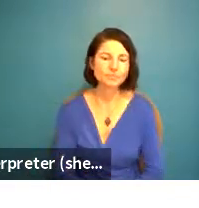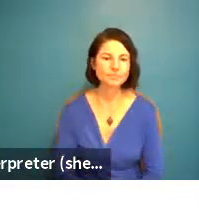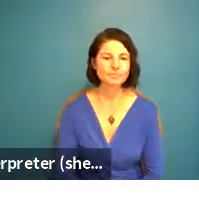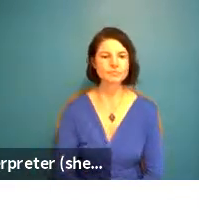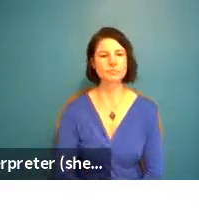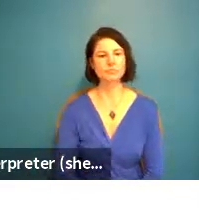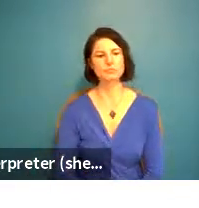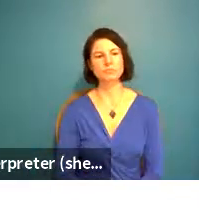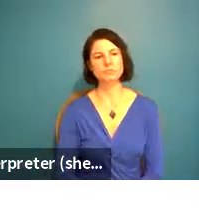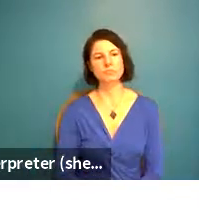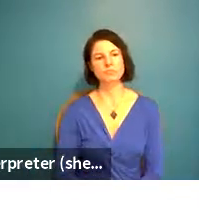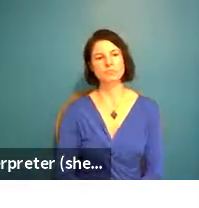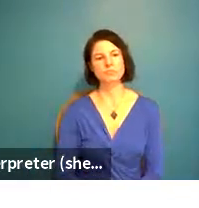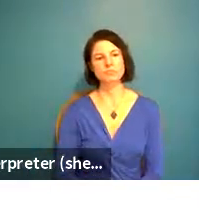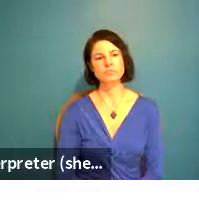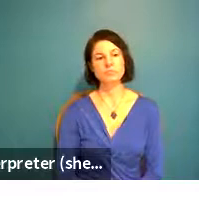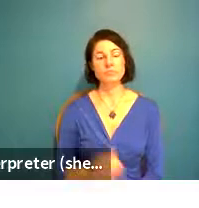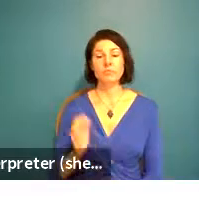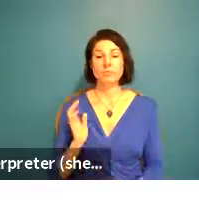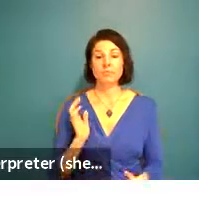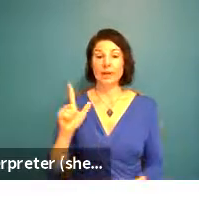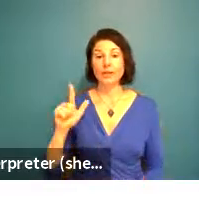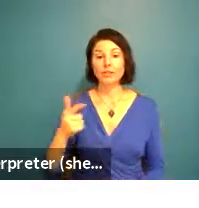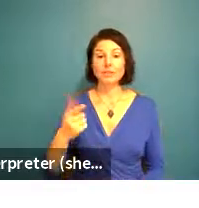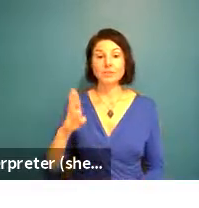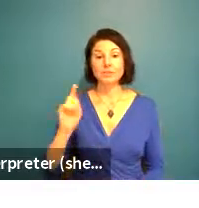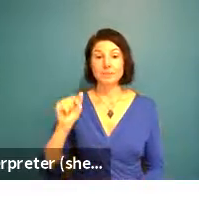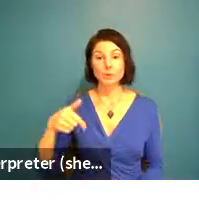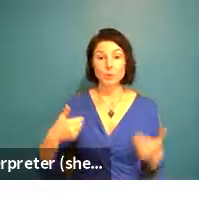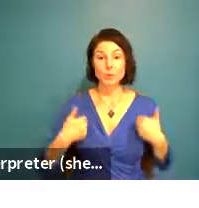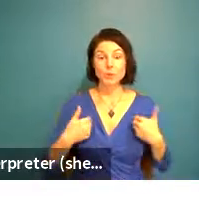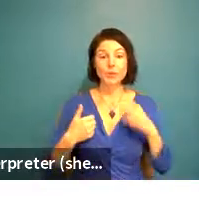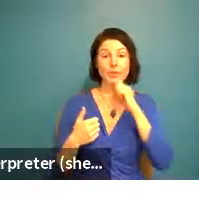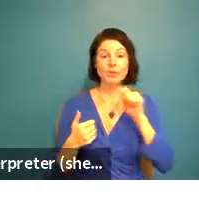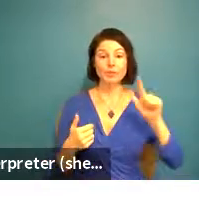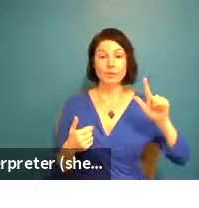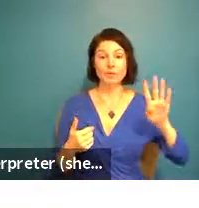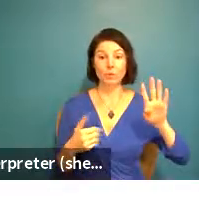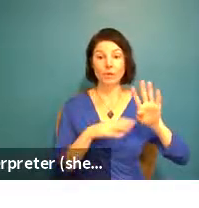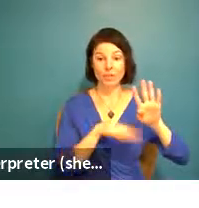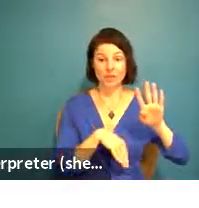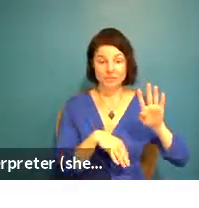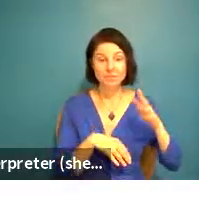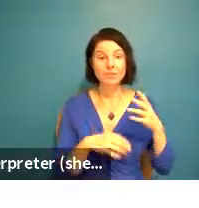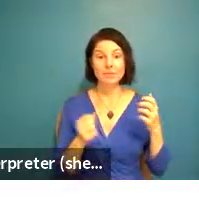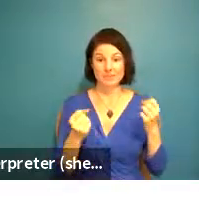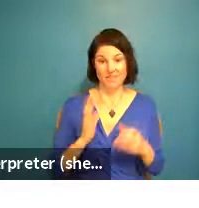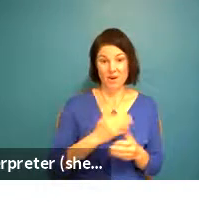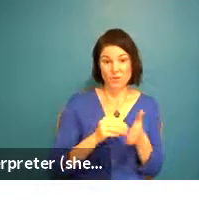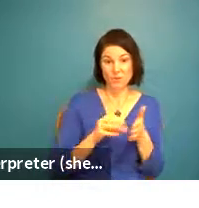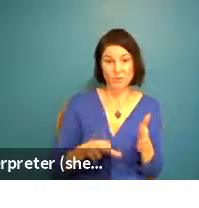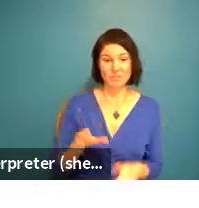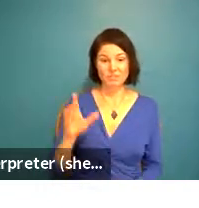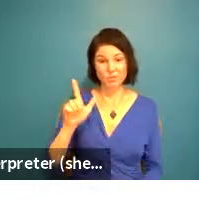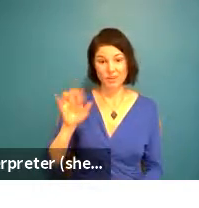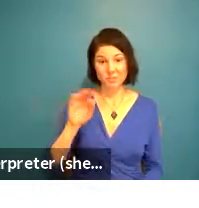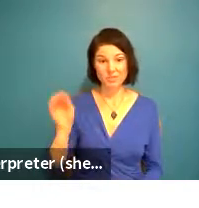About 29% of our youth, you know, people aged 24 and younger, a lot of our students experience homelessness are kicked out or